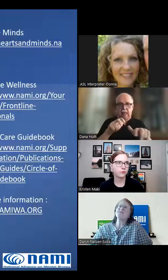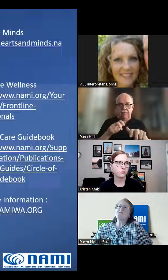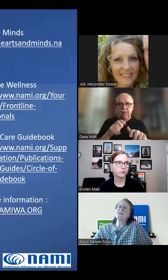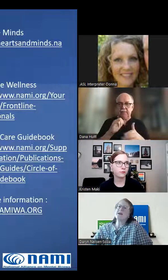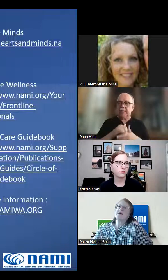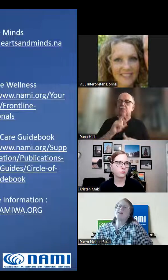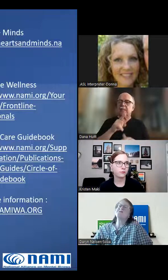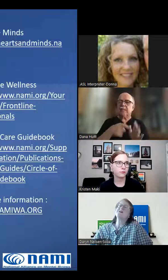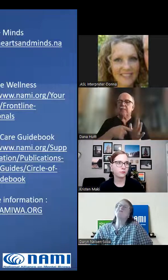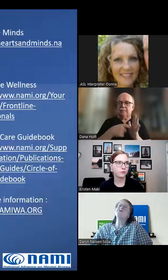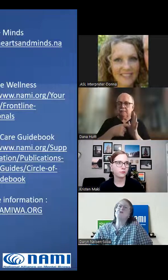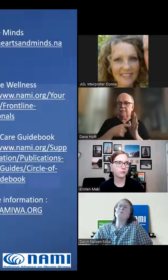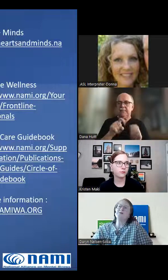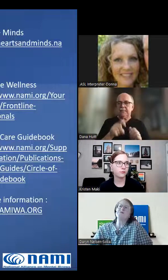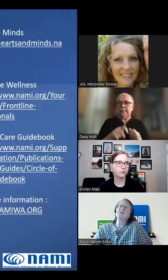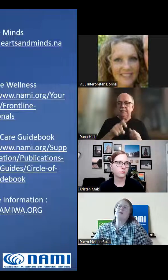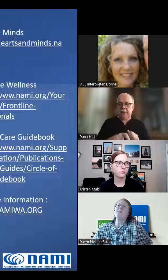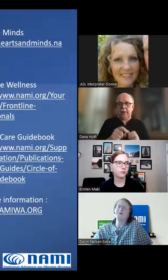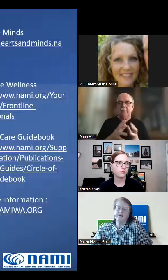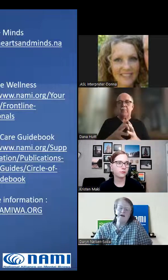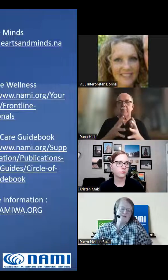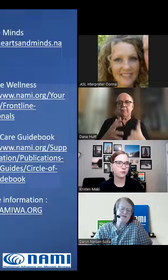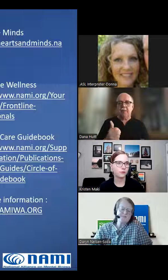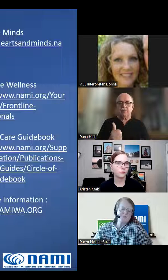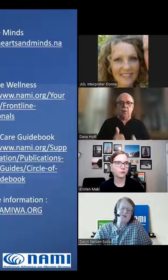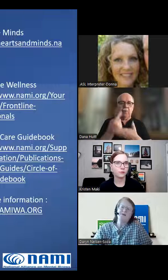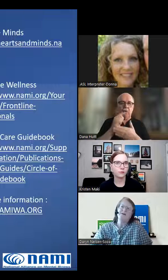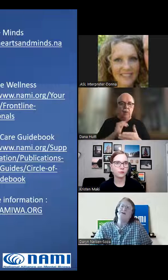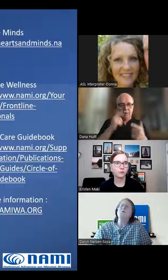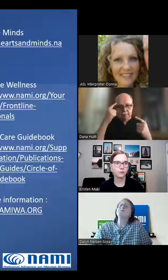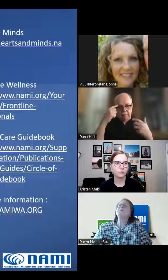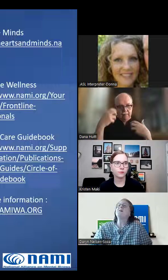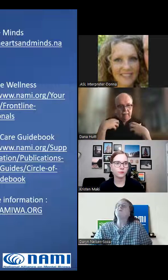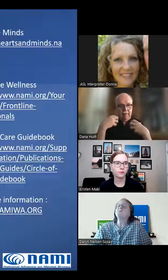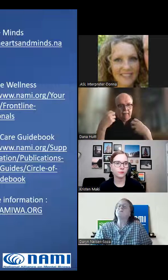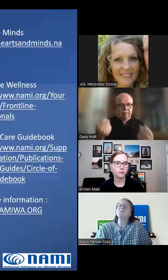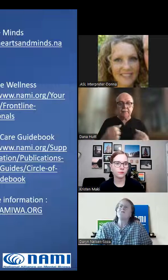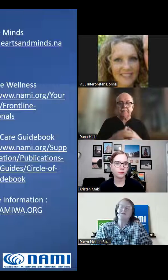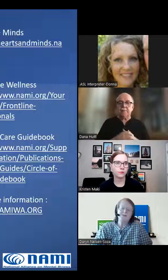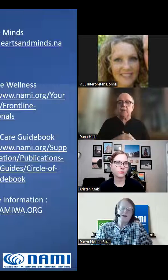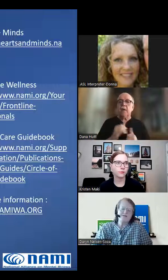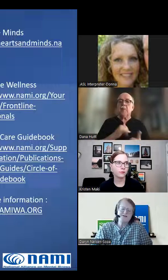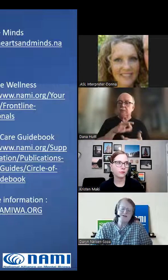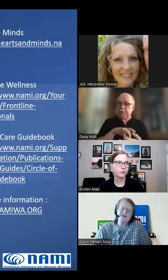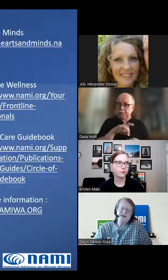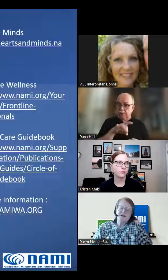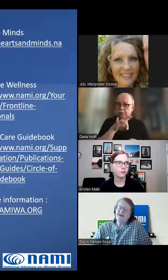. Another piece of legislation is the CARE Act where hospitals are required to include the family caregiver identified by the patient when